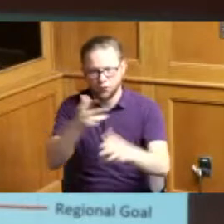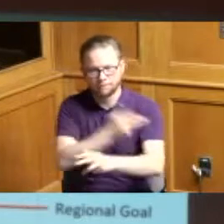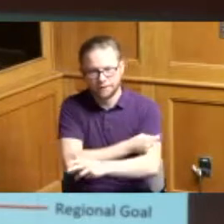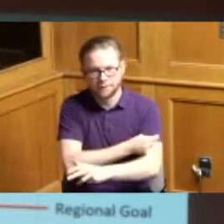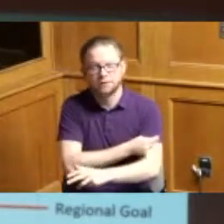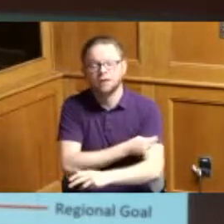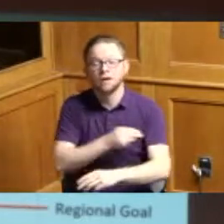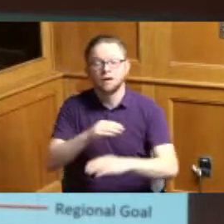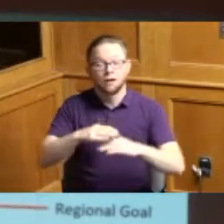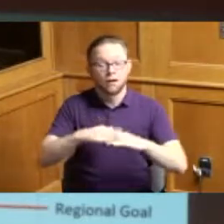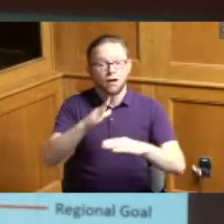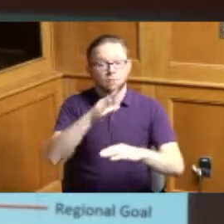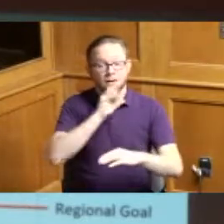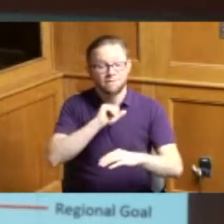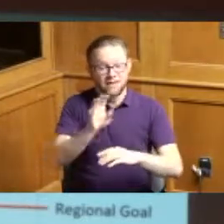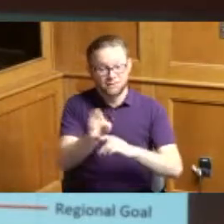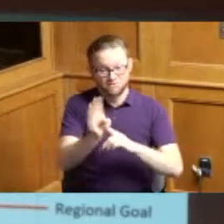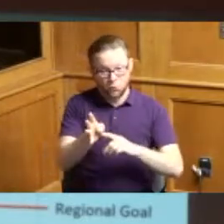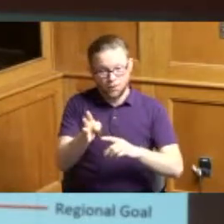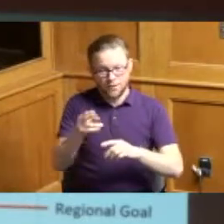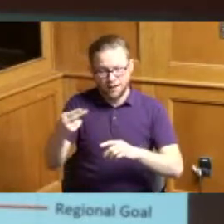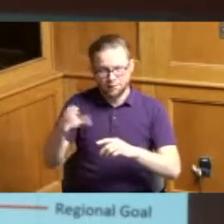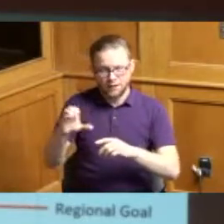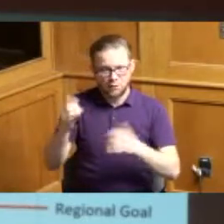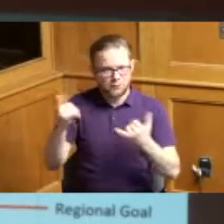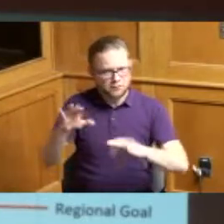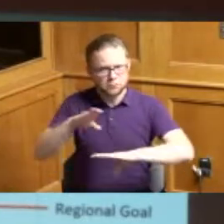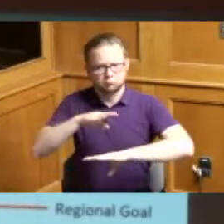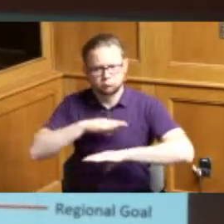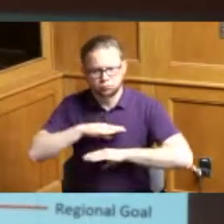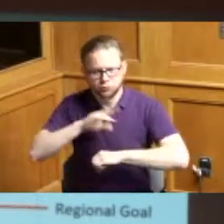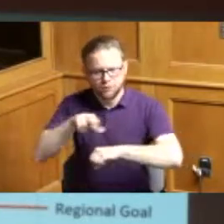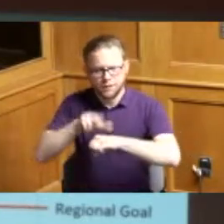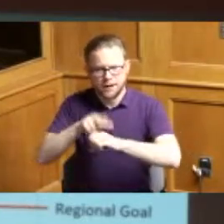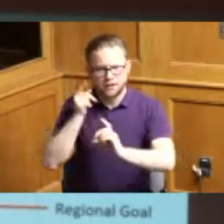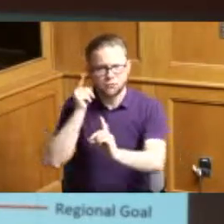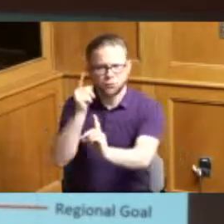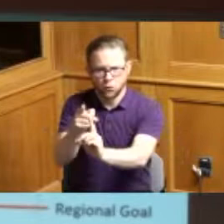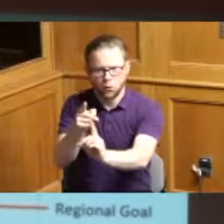40 which is fantastic still lots of room to go but that's it's really impressive for our community to